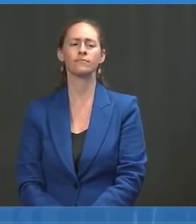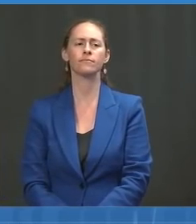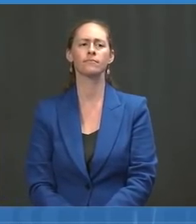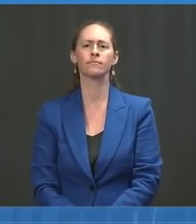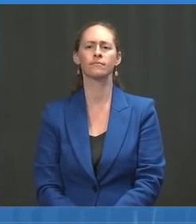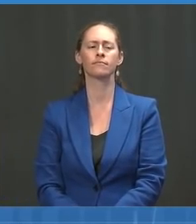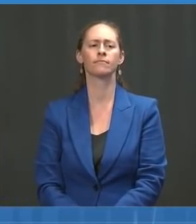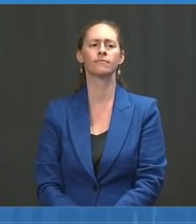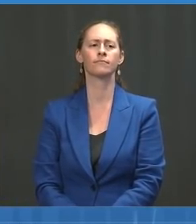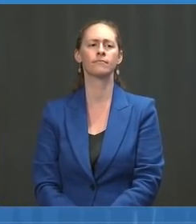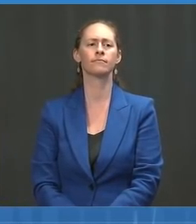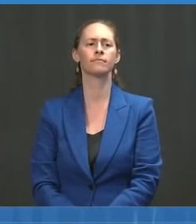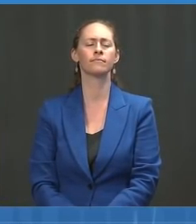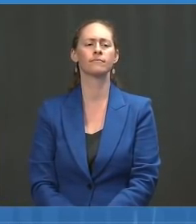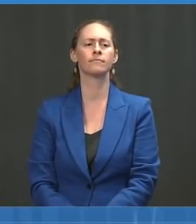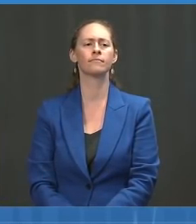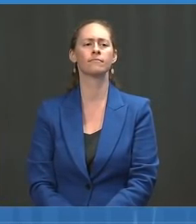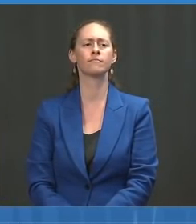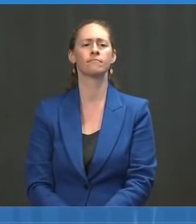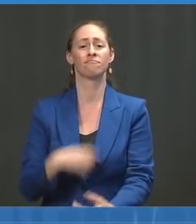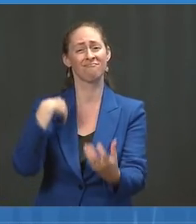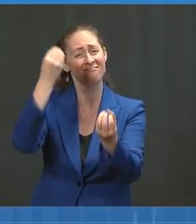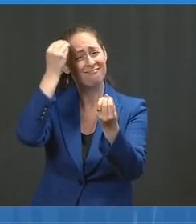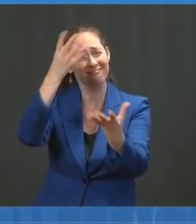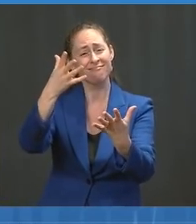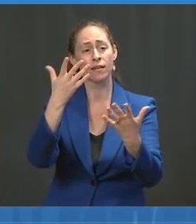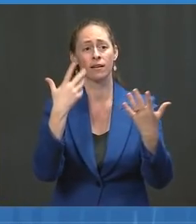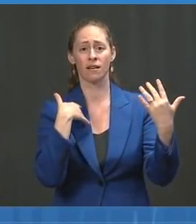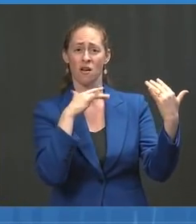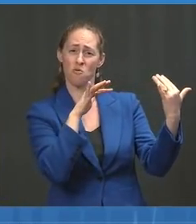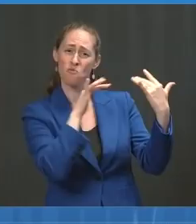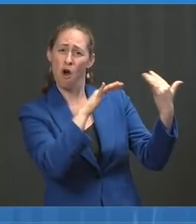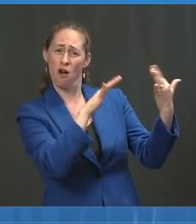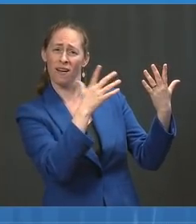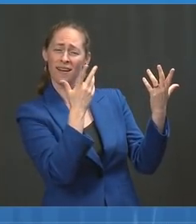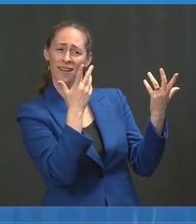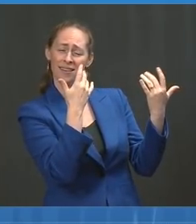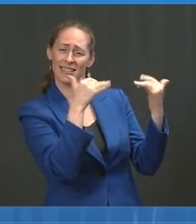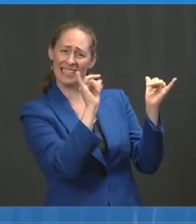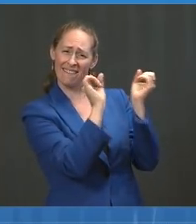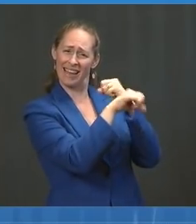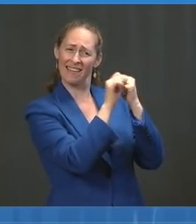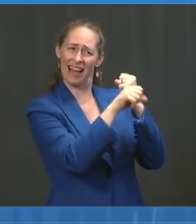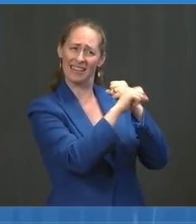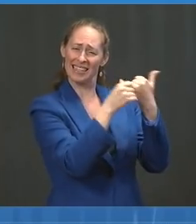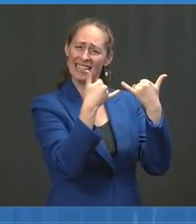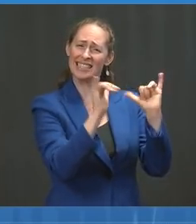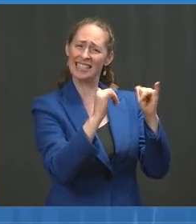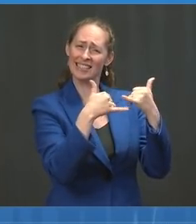Let me be very clear: Our wartime response will continue to deploy every tool at our disposal to get more people vaccinated.